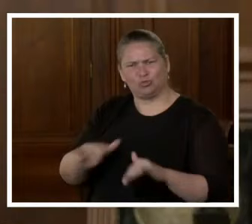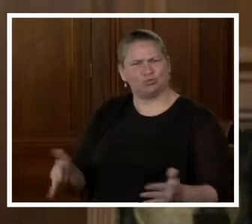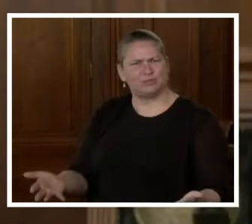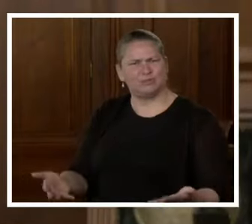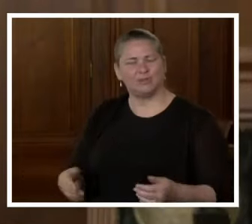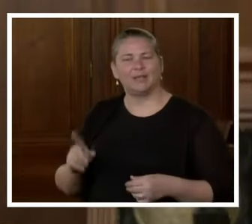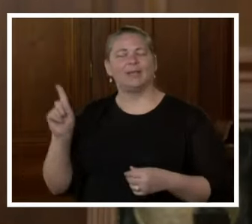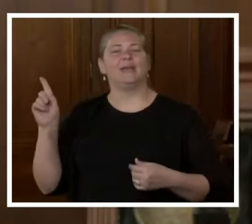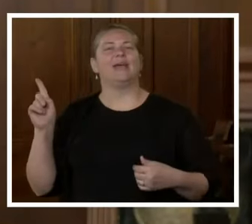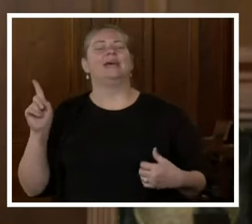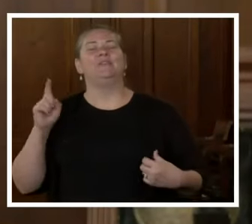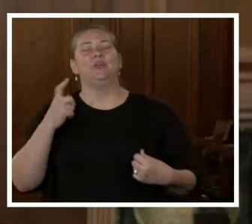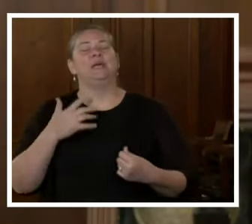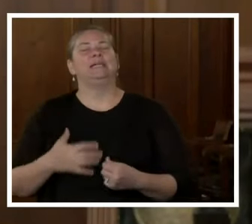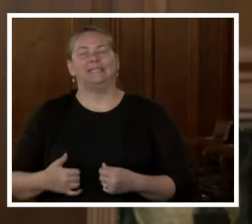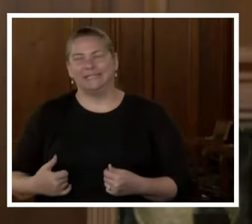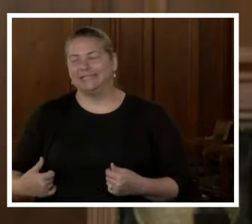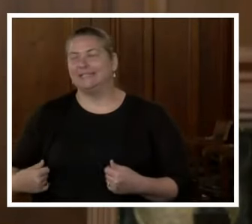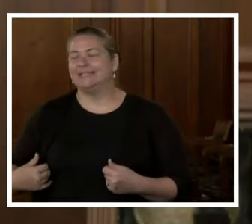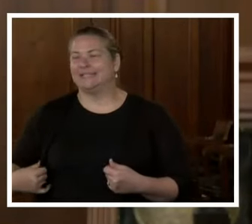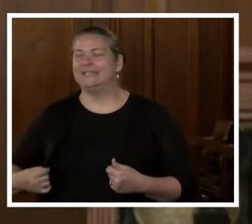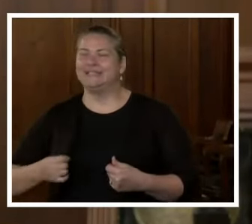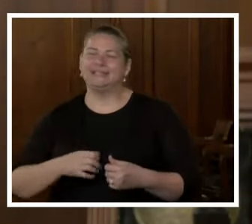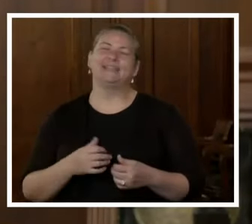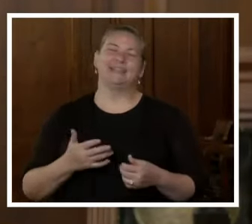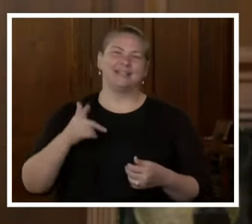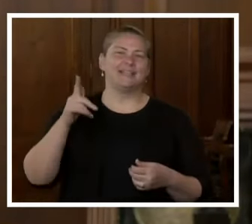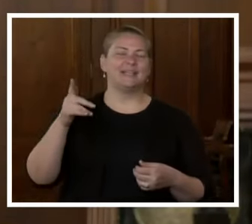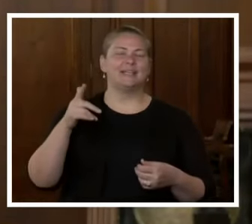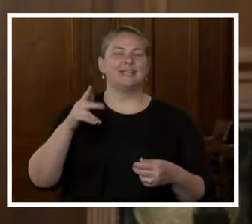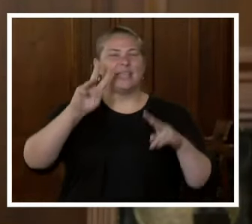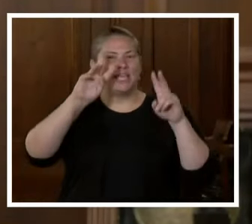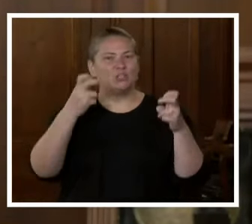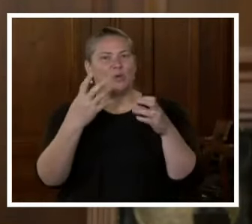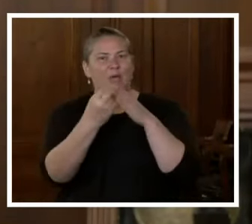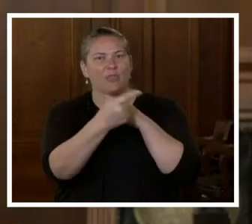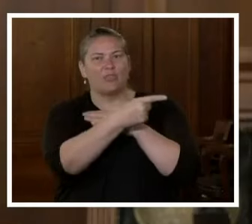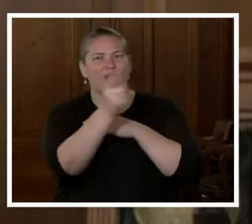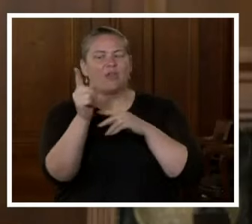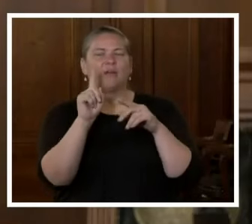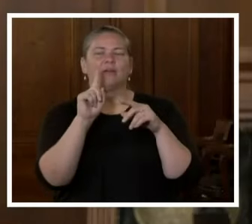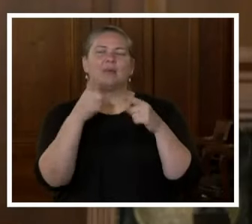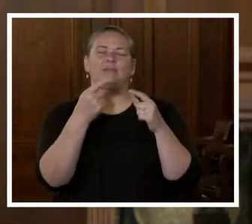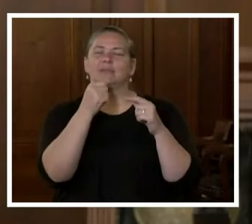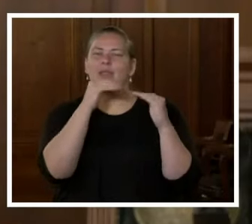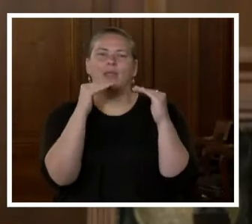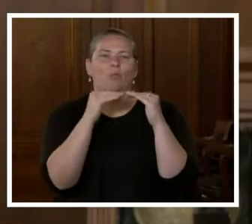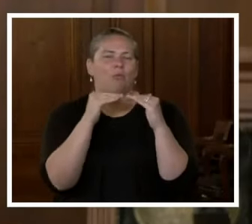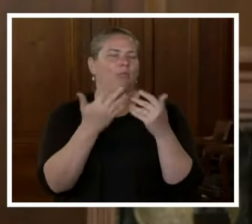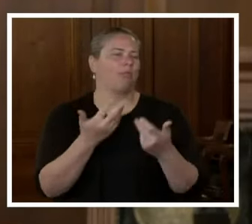SYSTEM, IN OUR LAWS RELATED TO VOTING ARE, IN JUST ABOUT EVERY